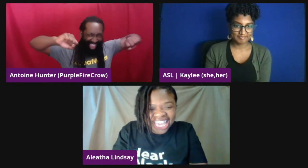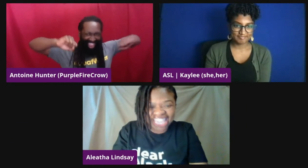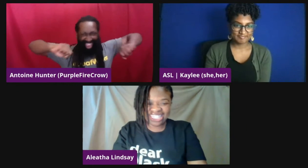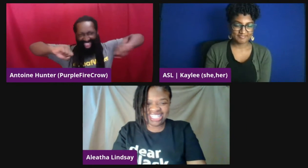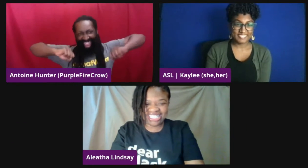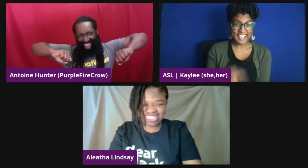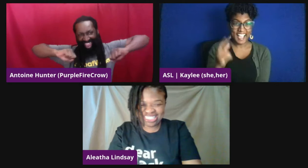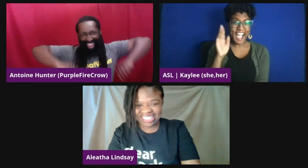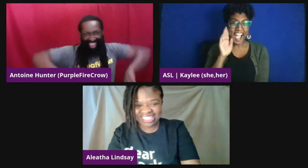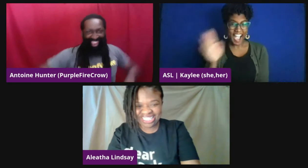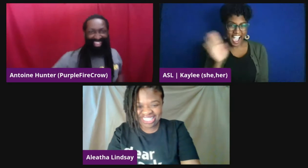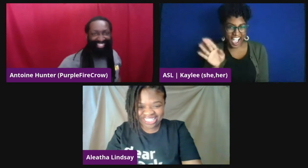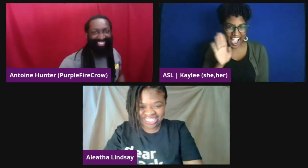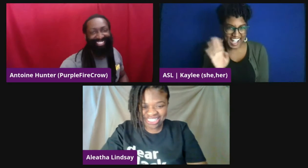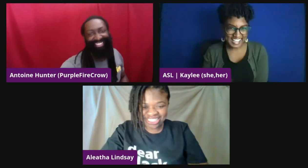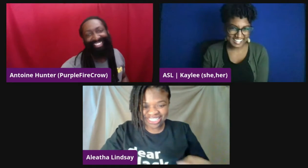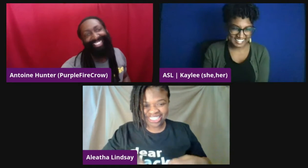Hey.